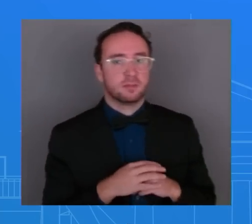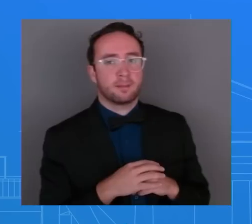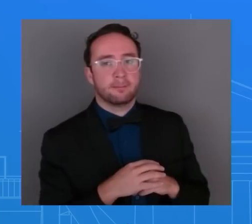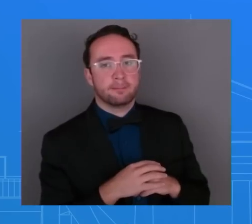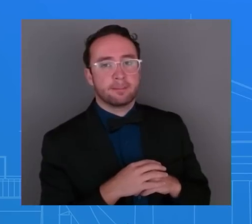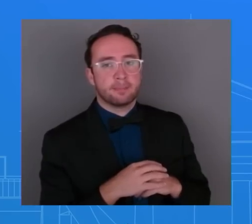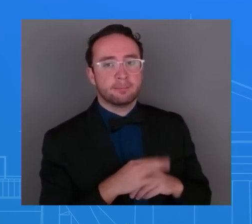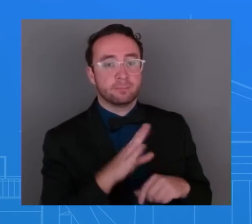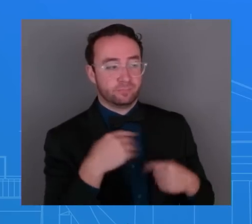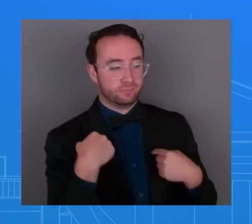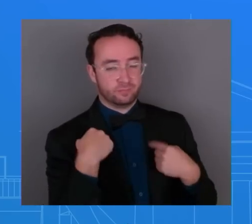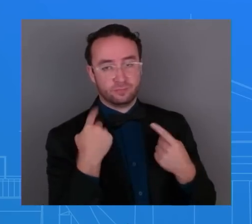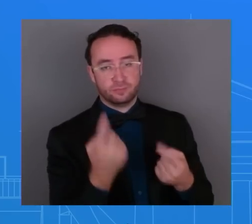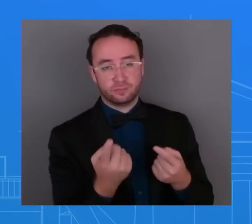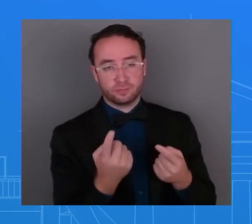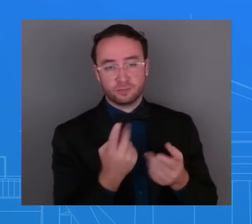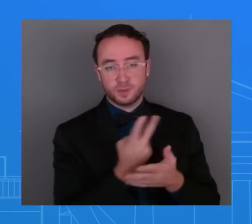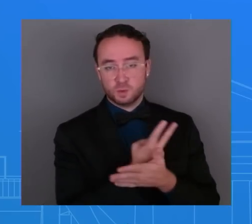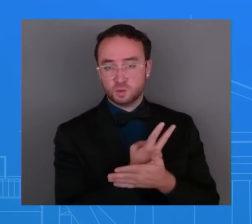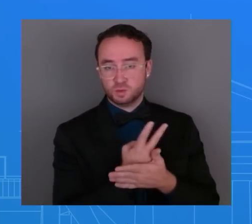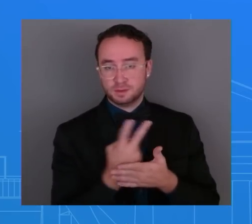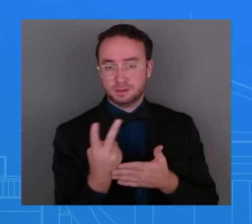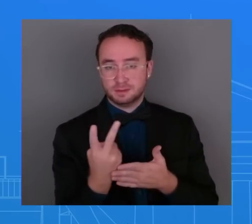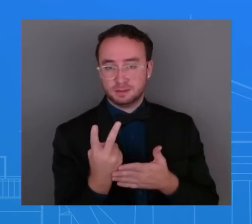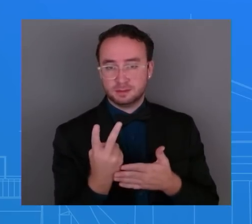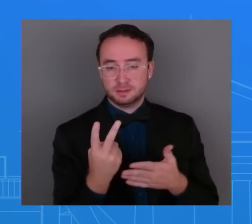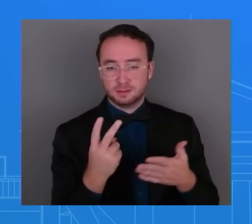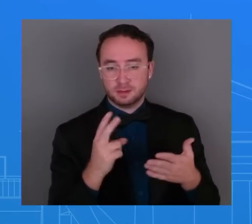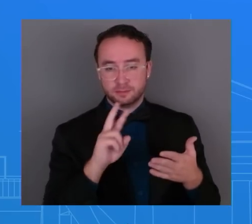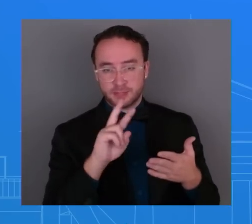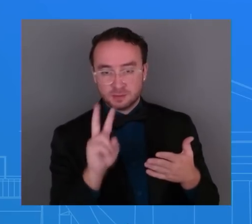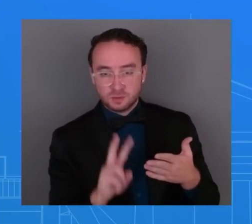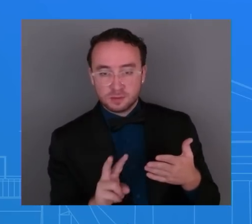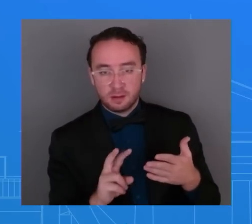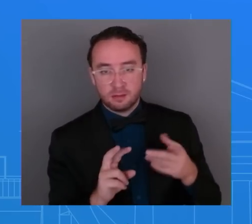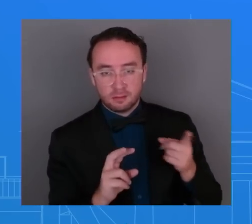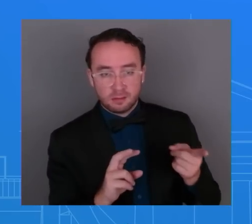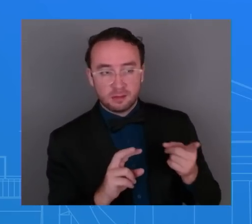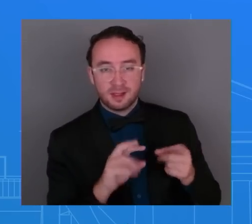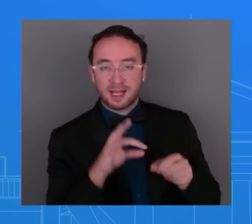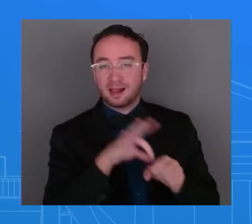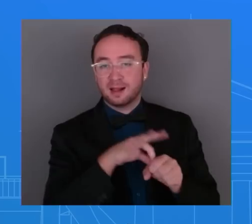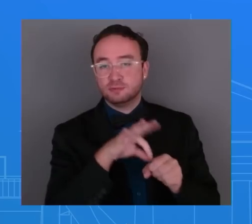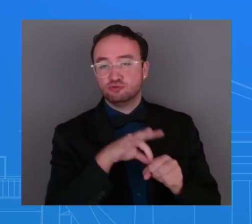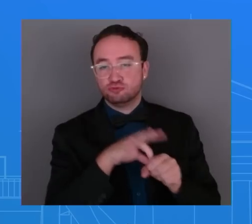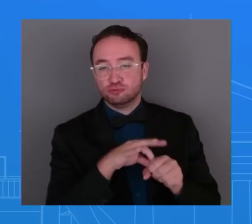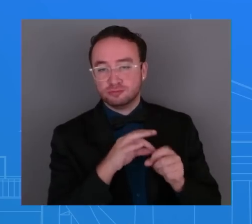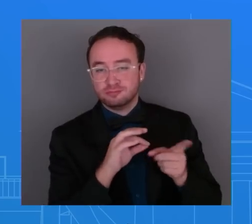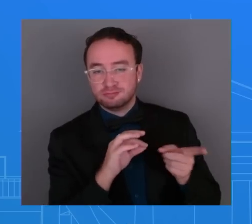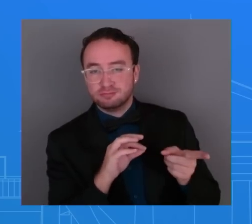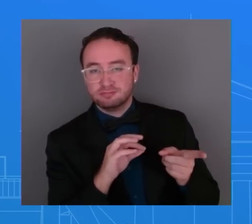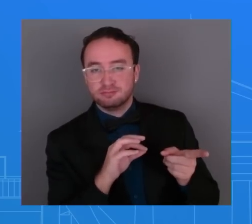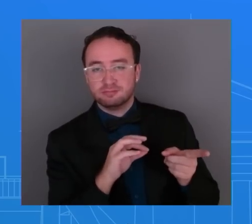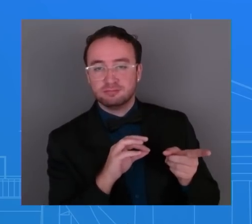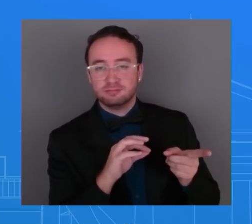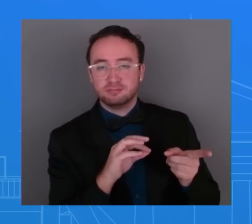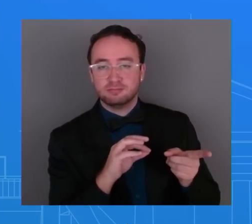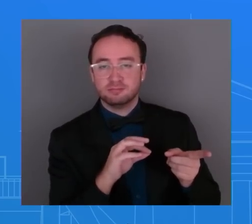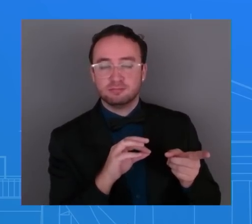the United States, and growing number of countries, as you just listed, that Edmundo i- -- won the most votes in the 20 --